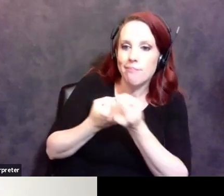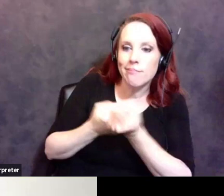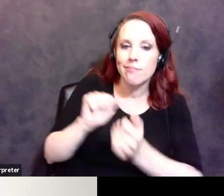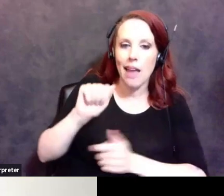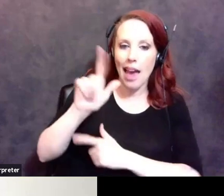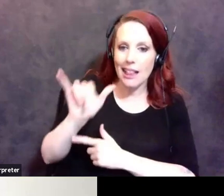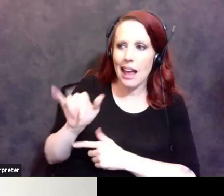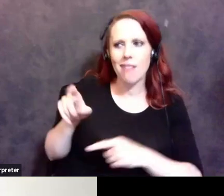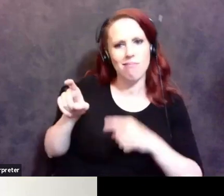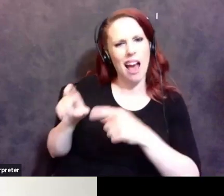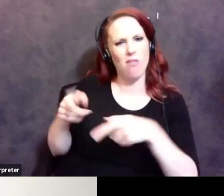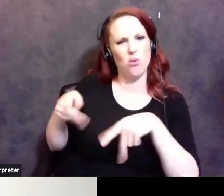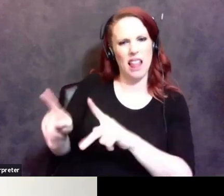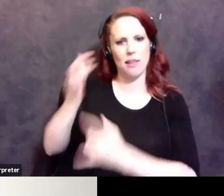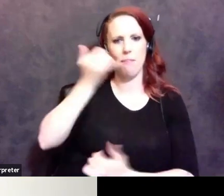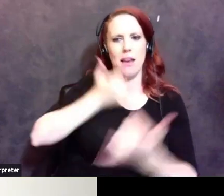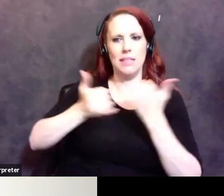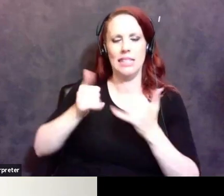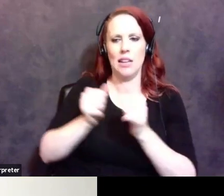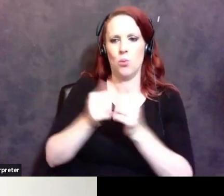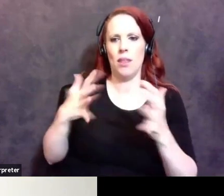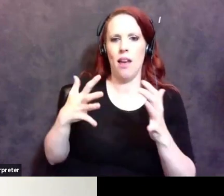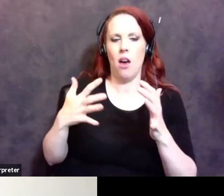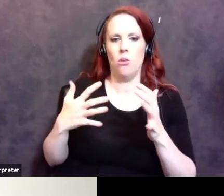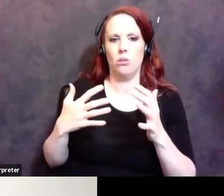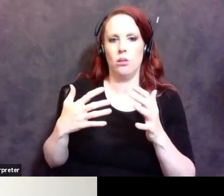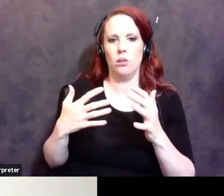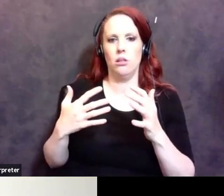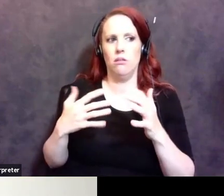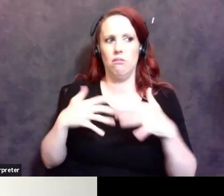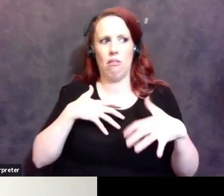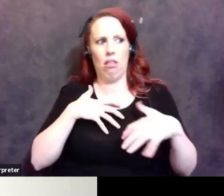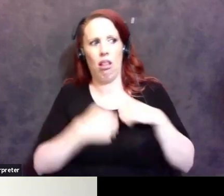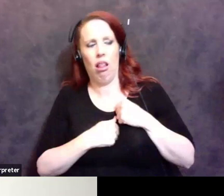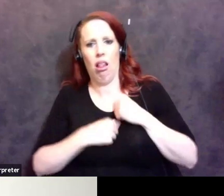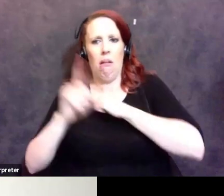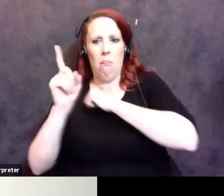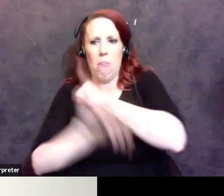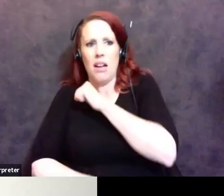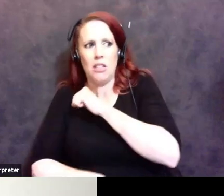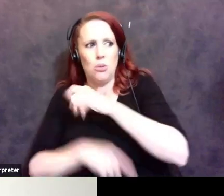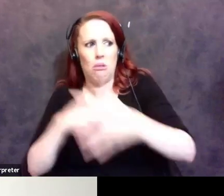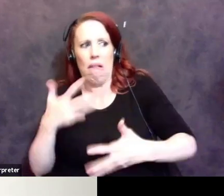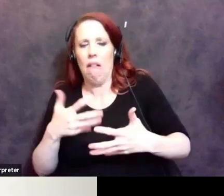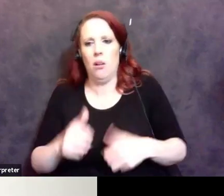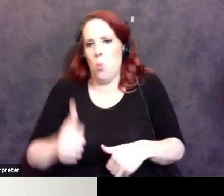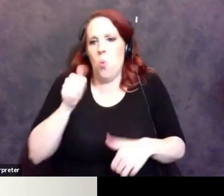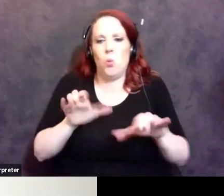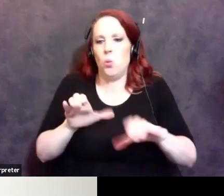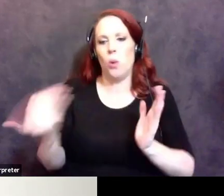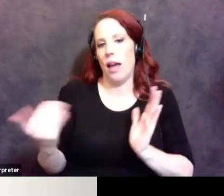mistakes without getting hurt/punished so much that they never do it again. So, for